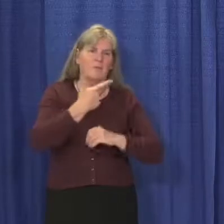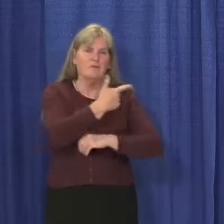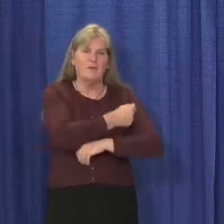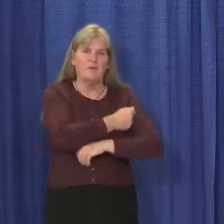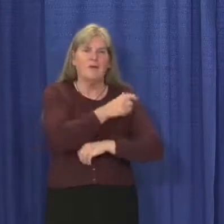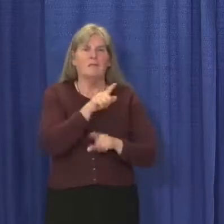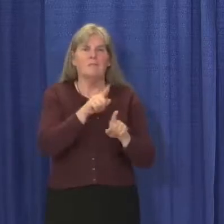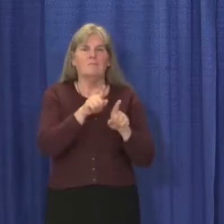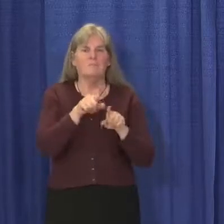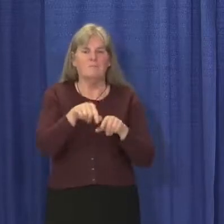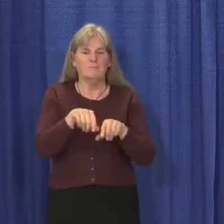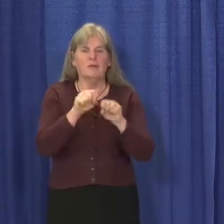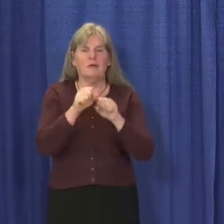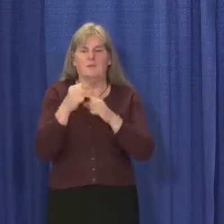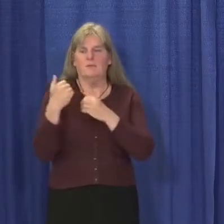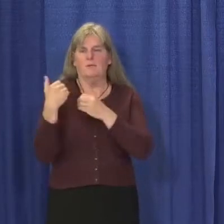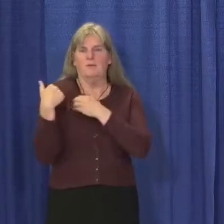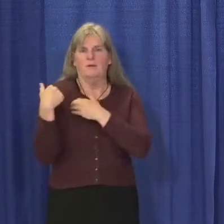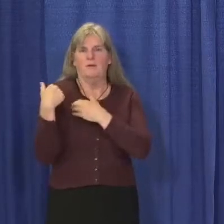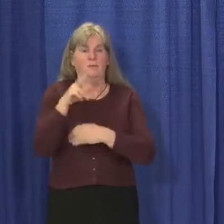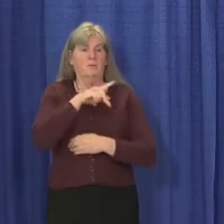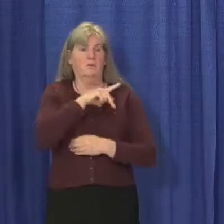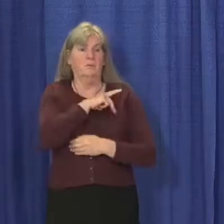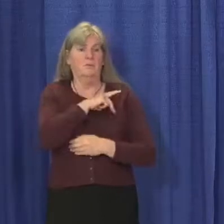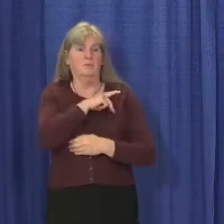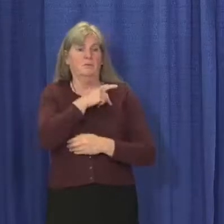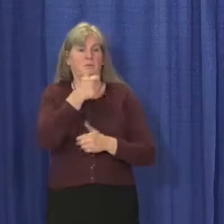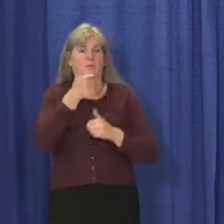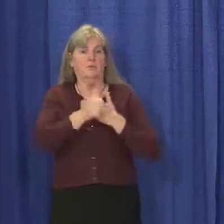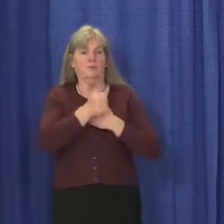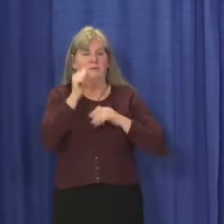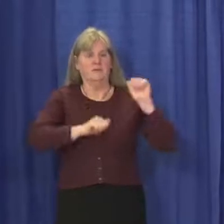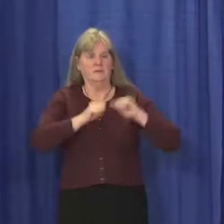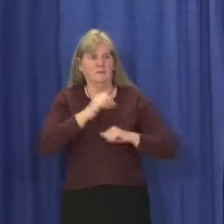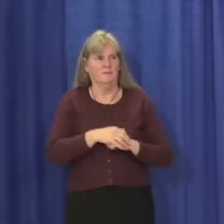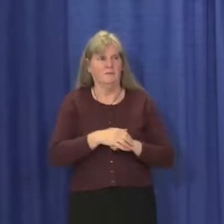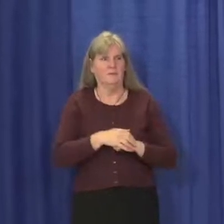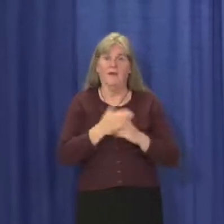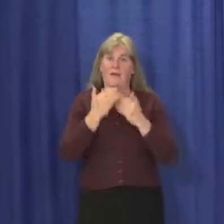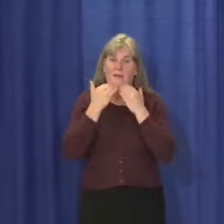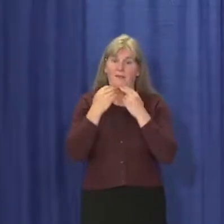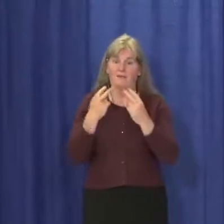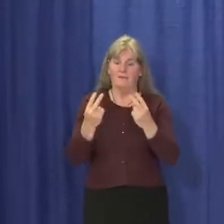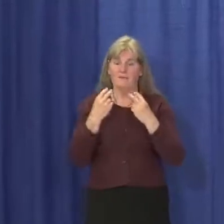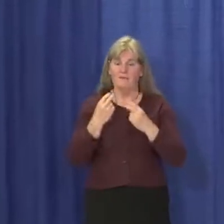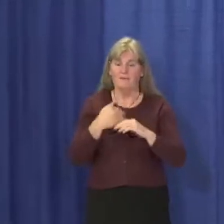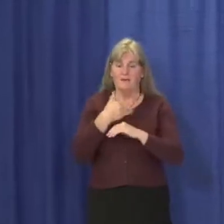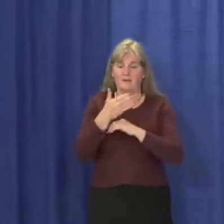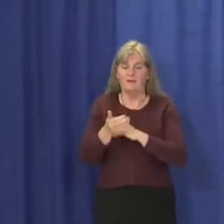Pat: I'd like to thank everyone for their time today. The date and time for the next update will be announced early